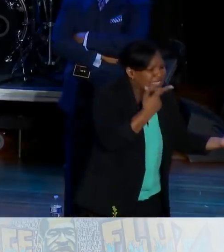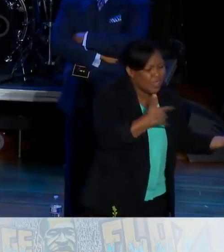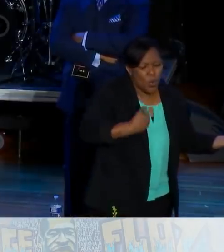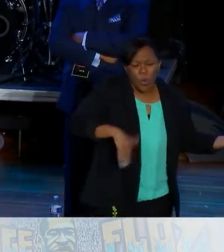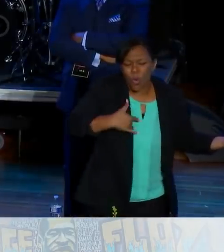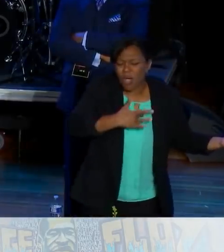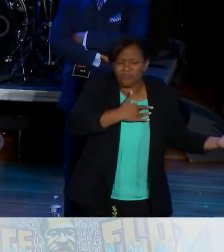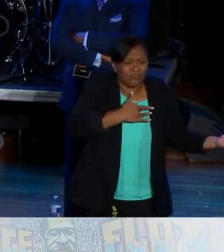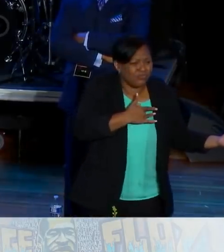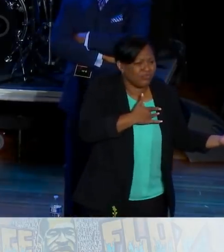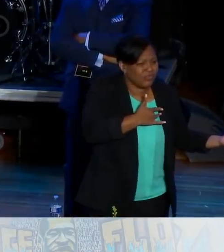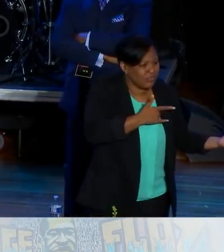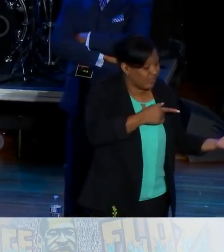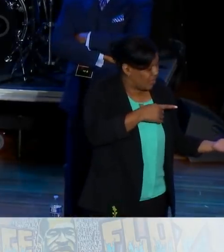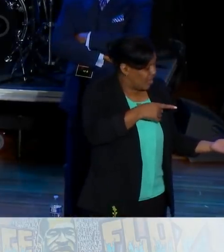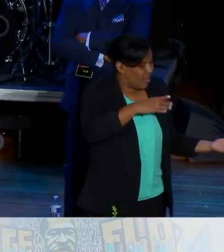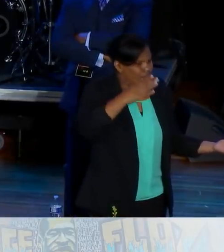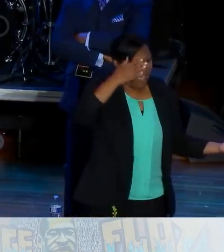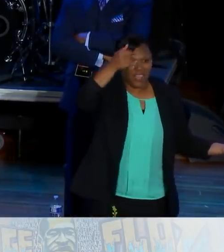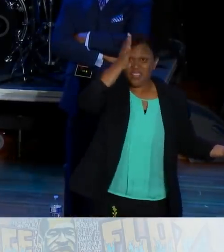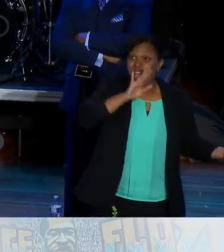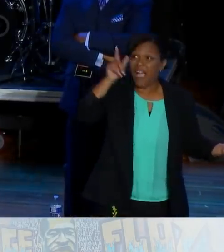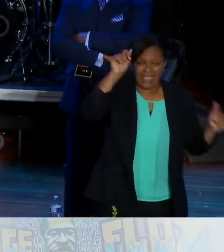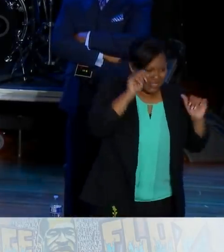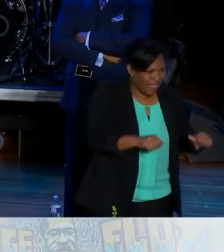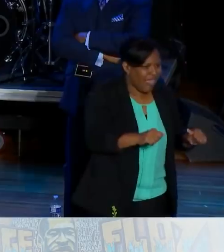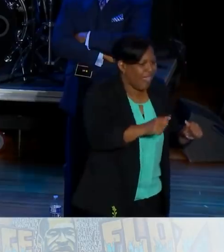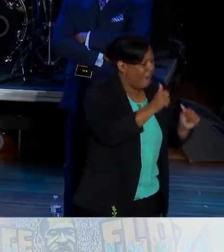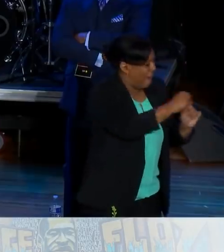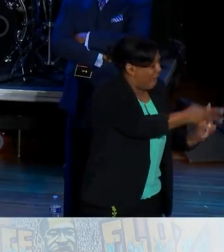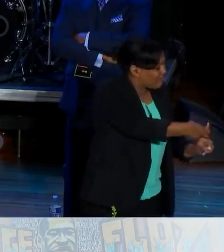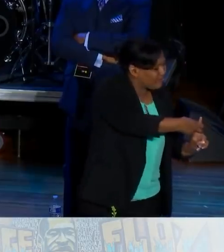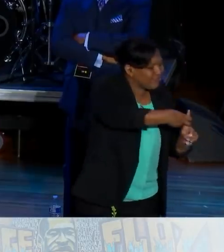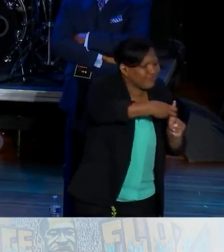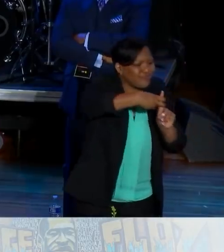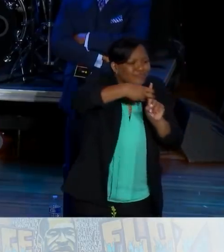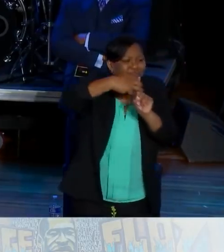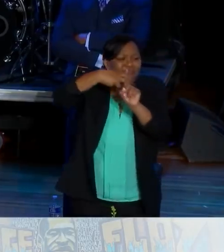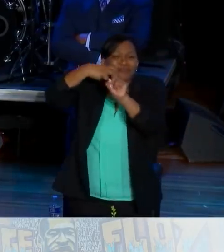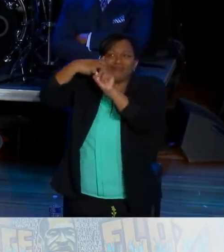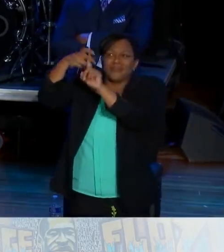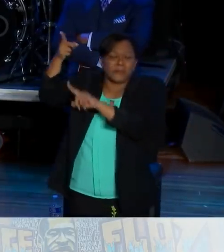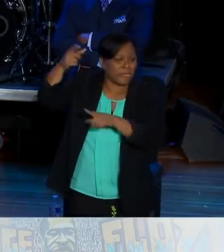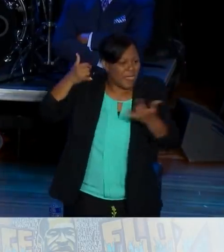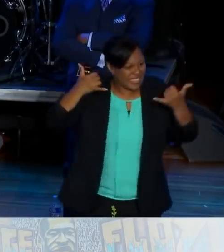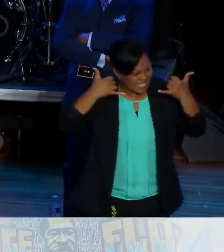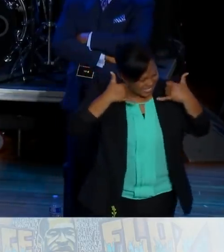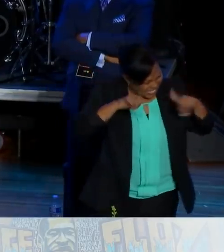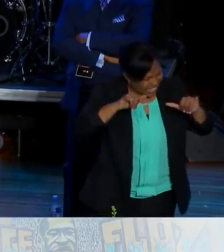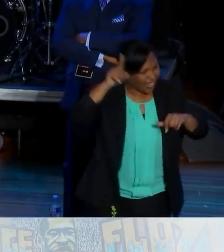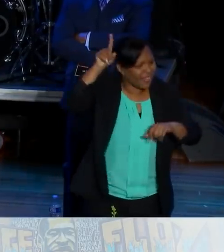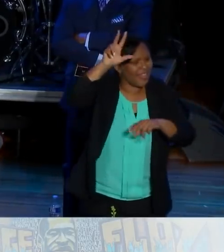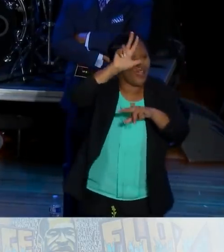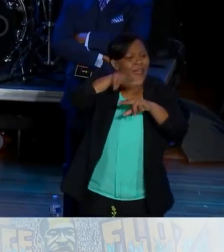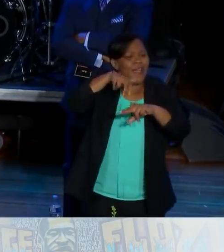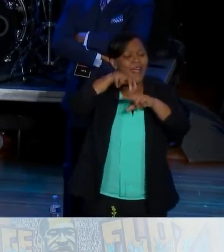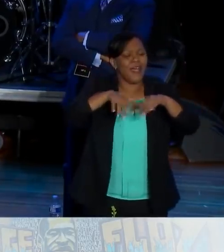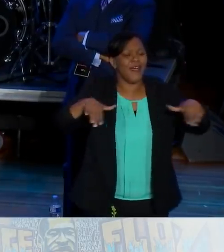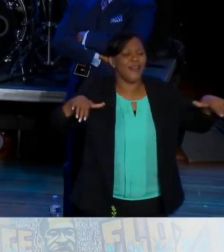STILL SITS HIGH, BUT HE LOOKS DOWN LOW AND HE'LL MAKE A WAY